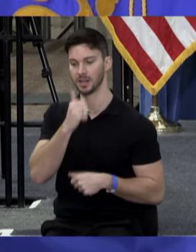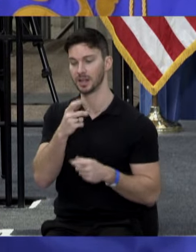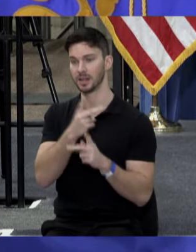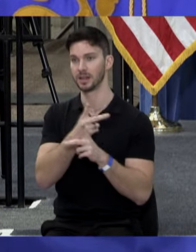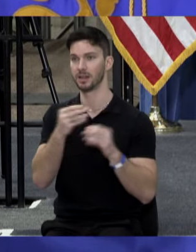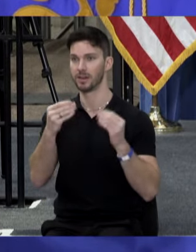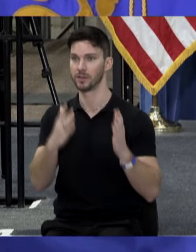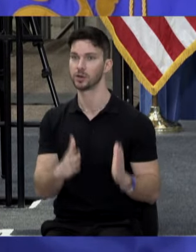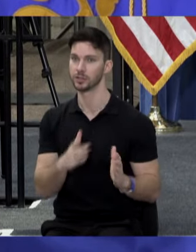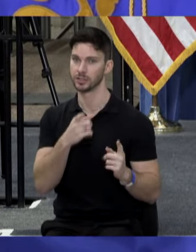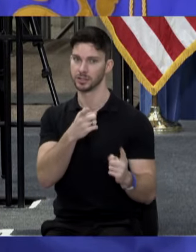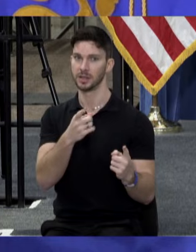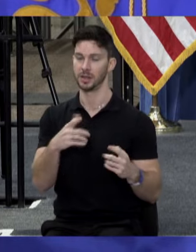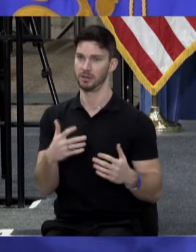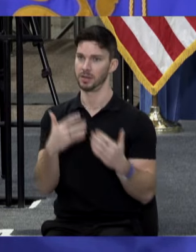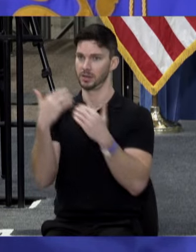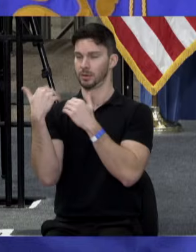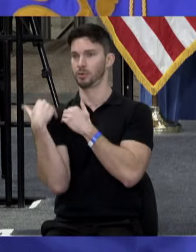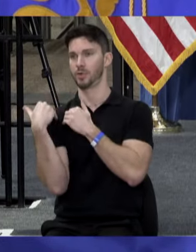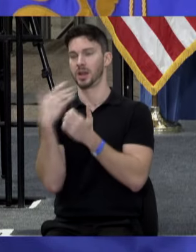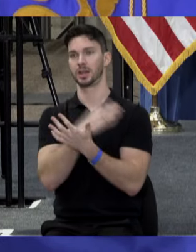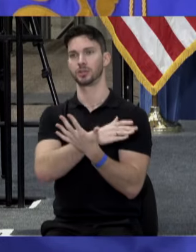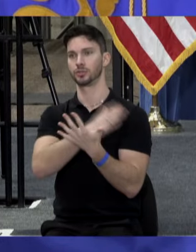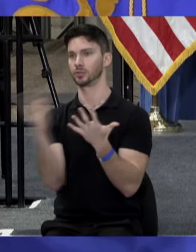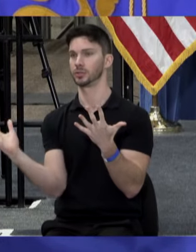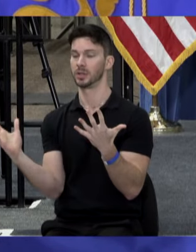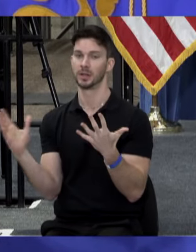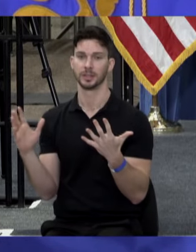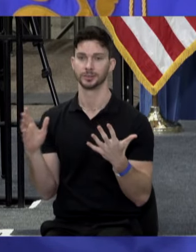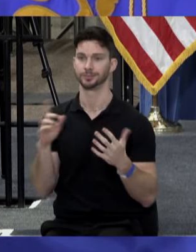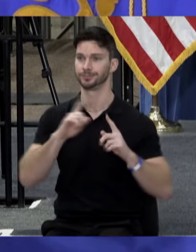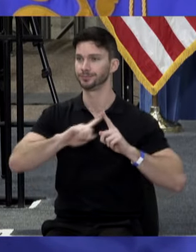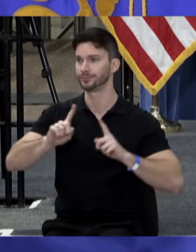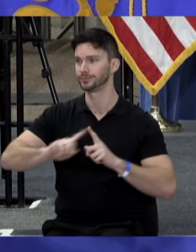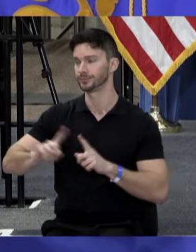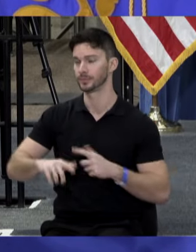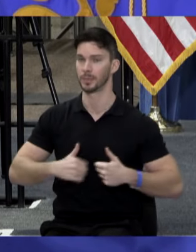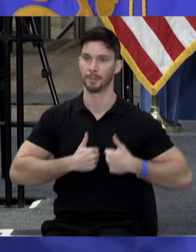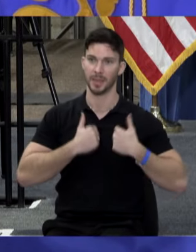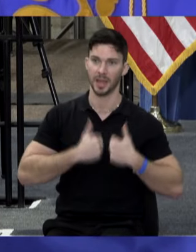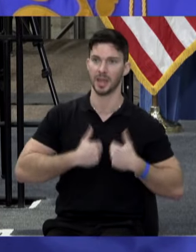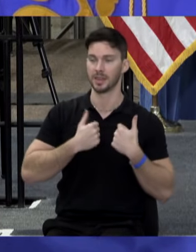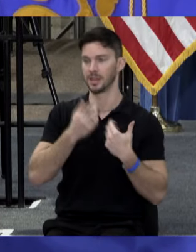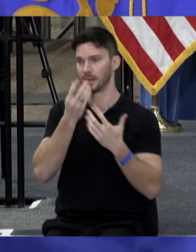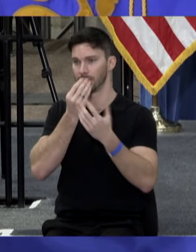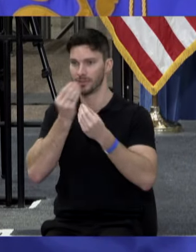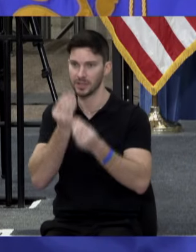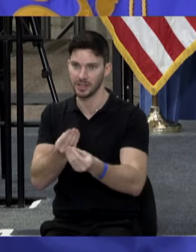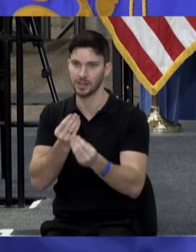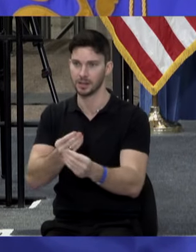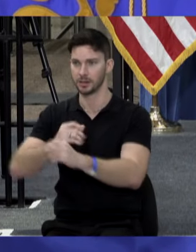as I saw in my family from bathing, feeding, keeping loved ones safe,